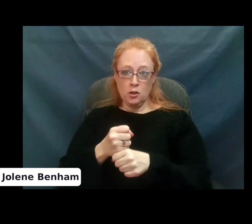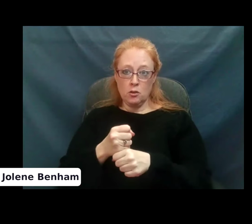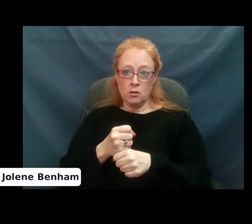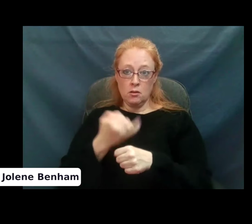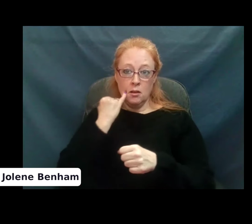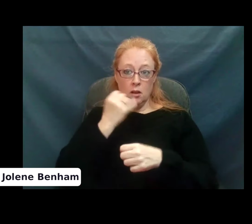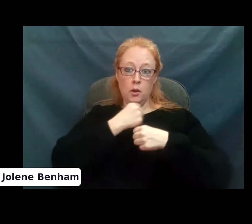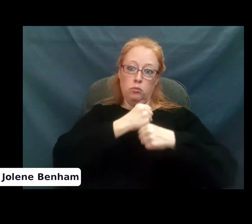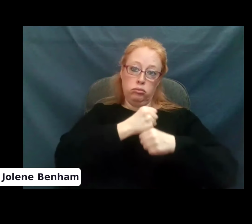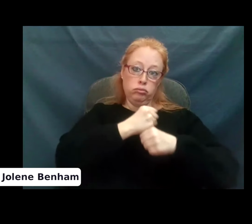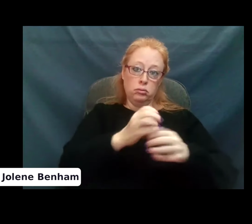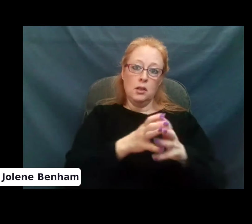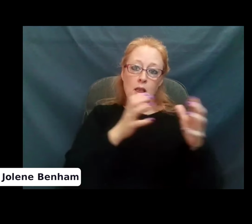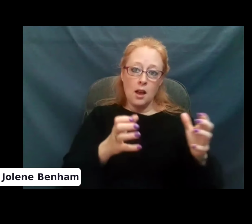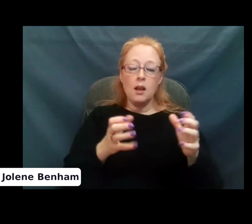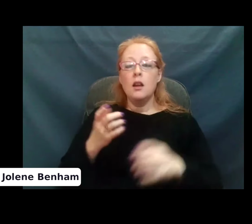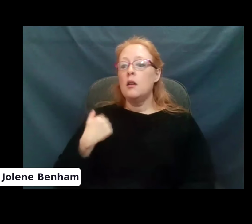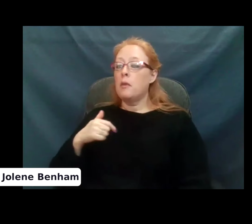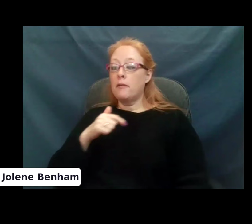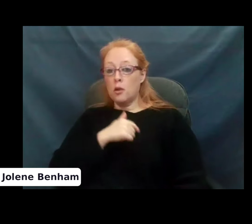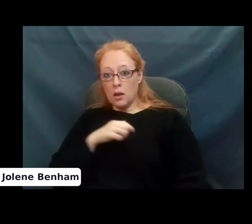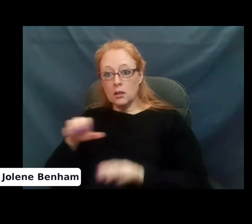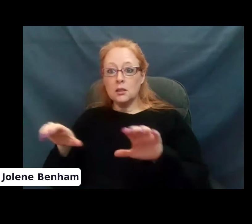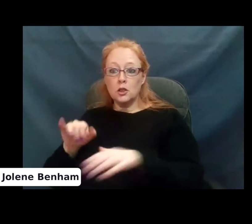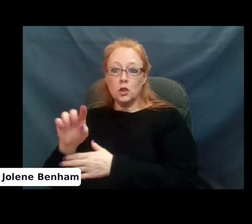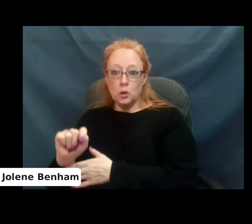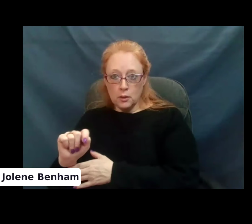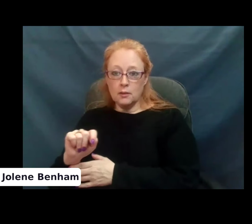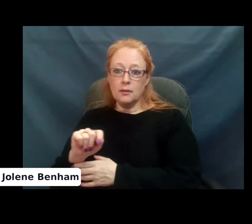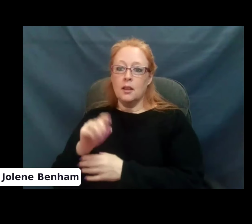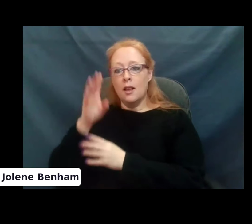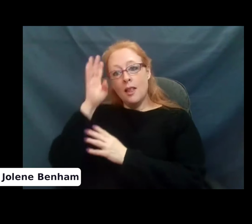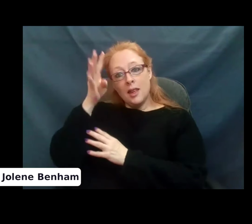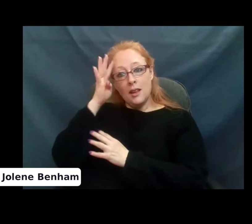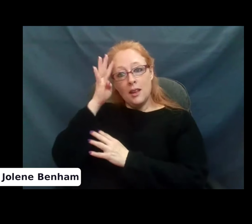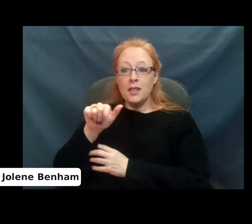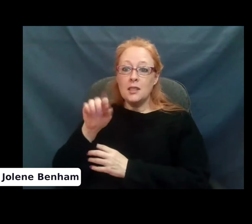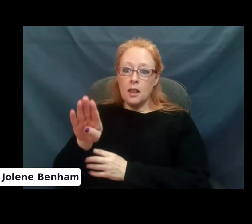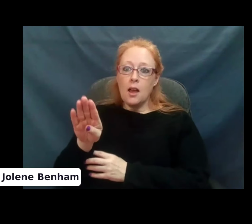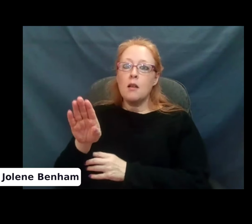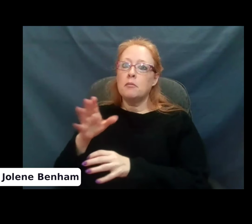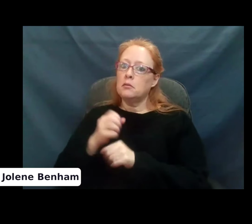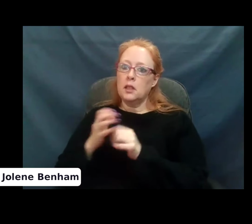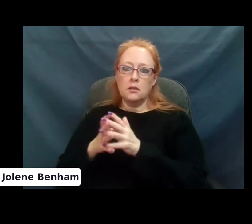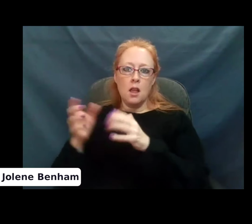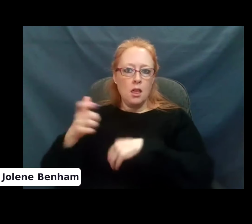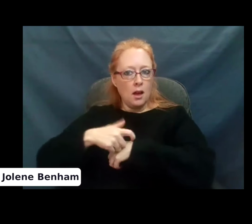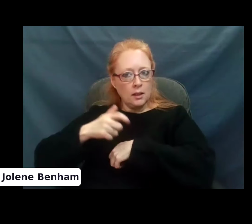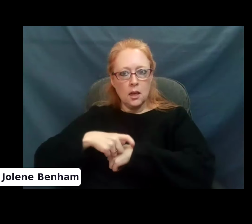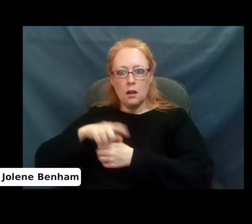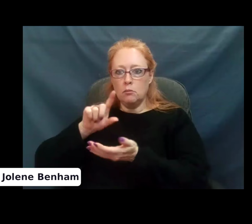Because you know, with scale, this is would be very cheap to manufacture.